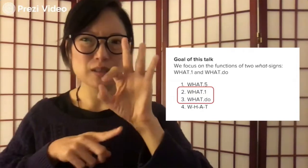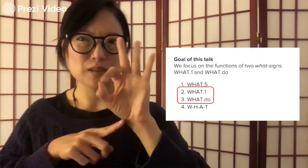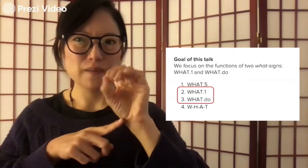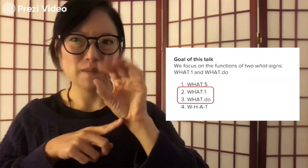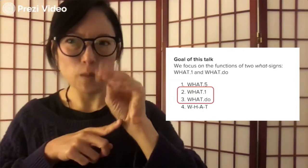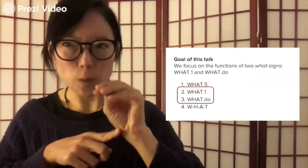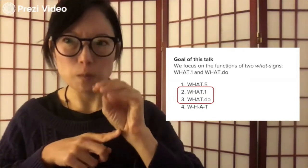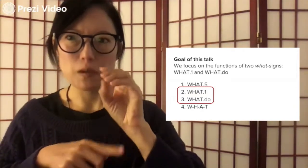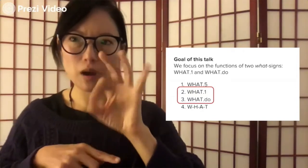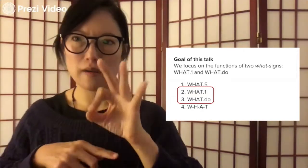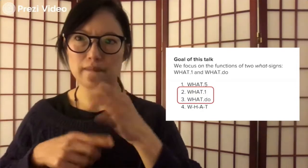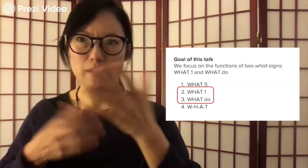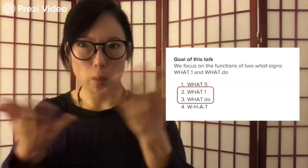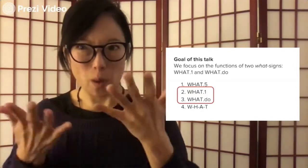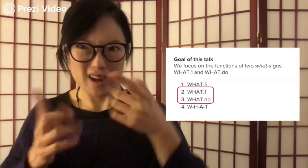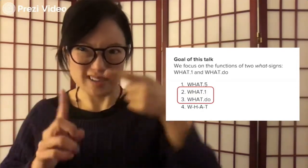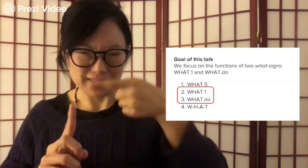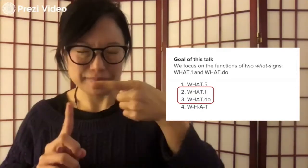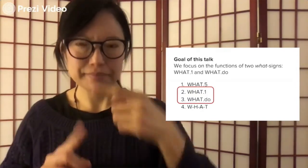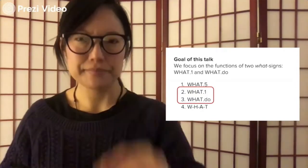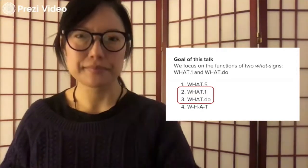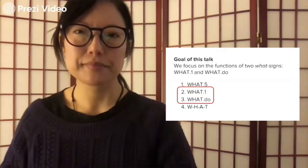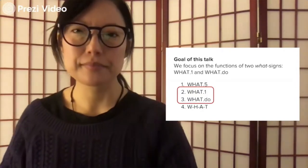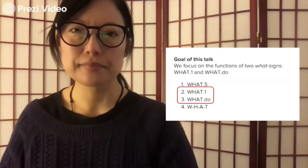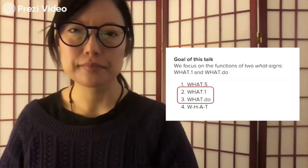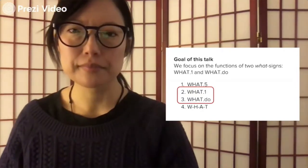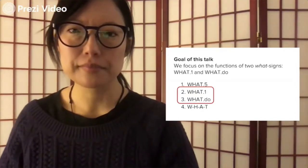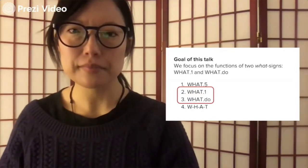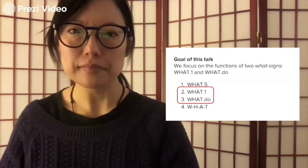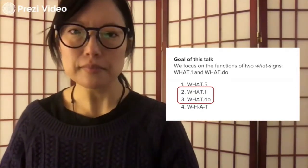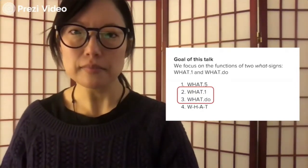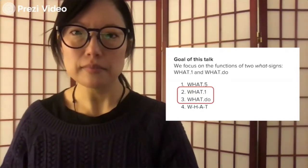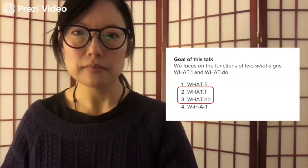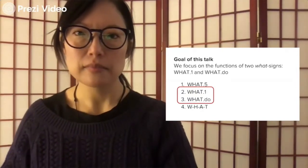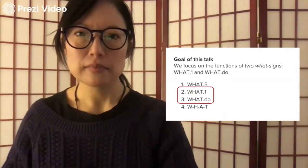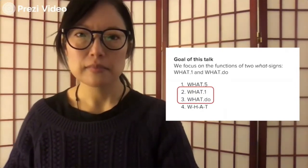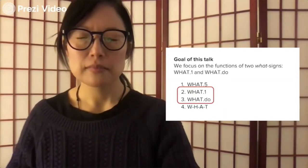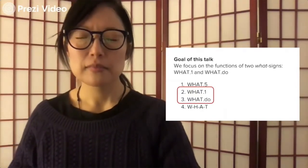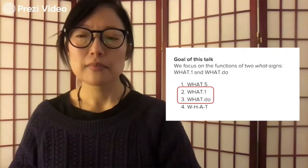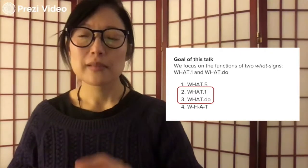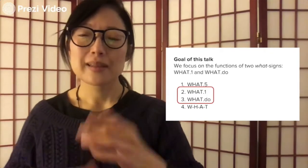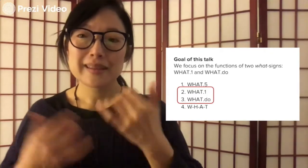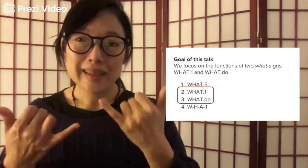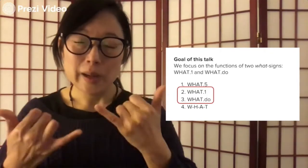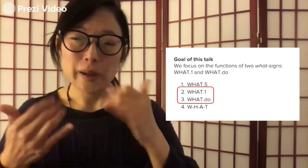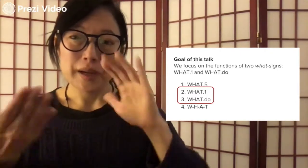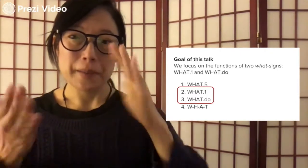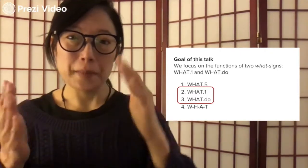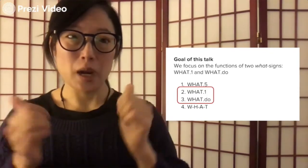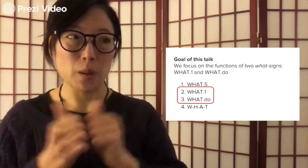the largest range of functions, because of the various forms. By